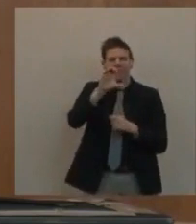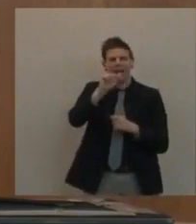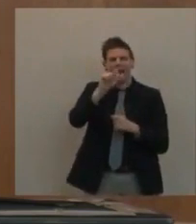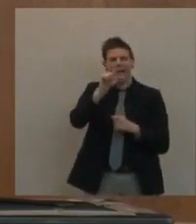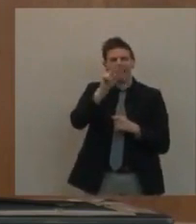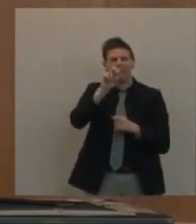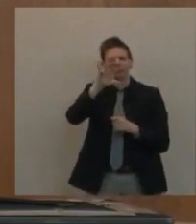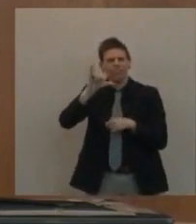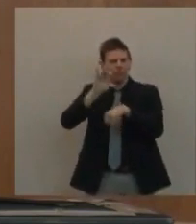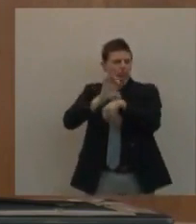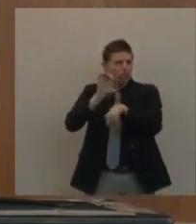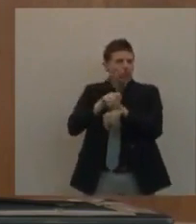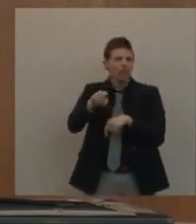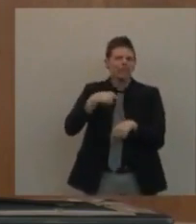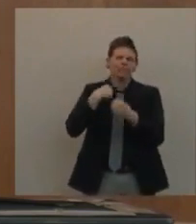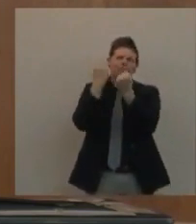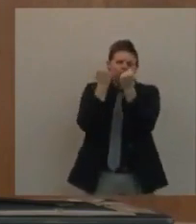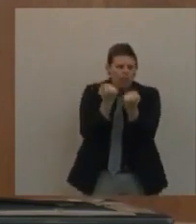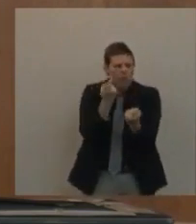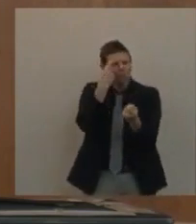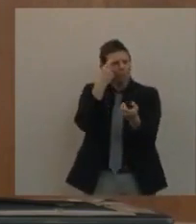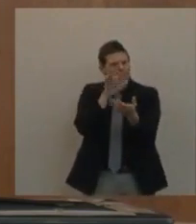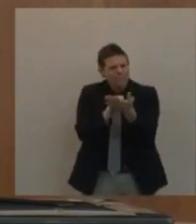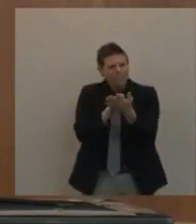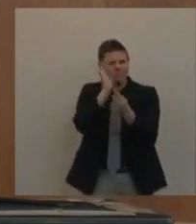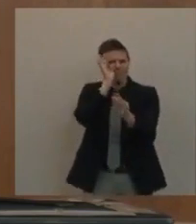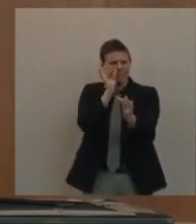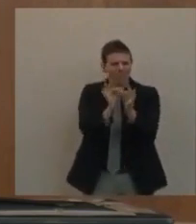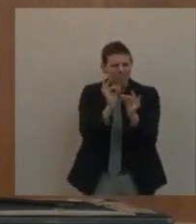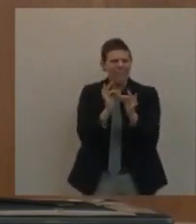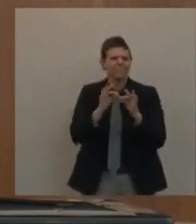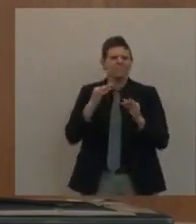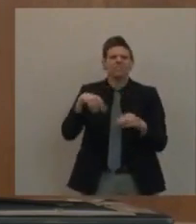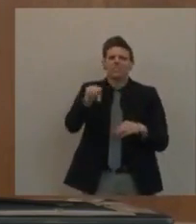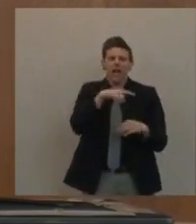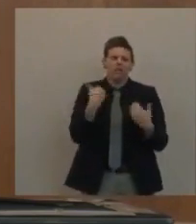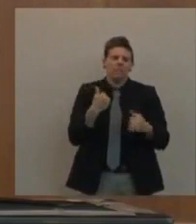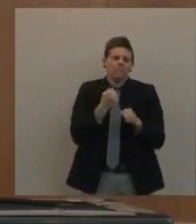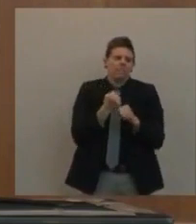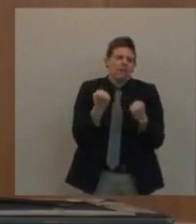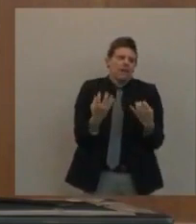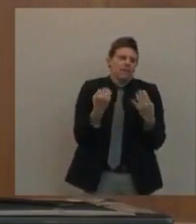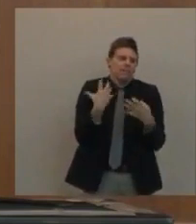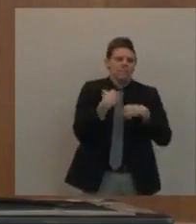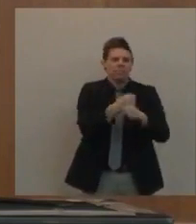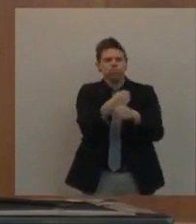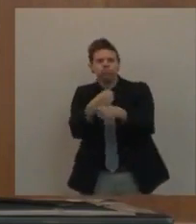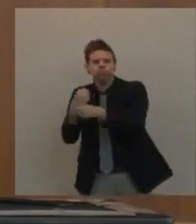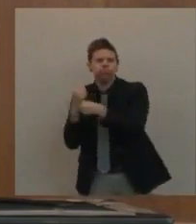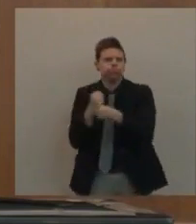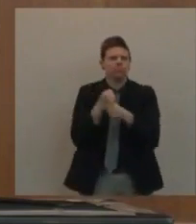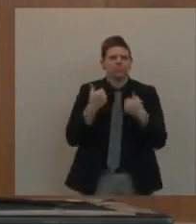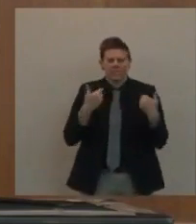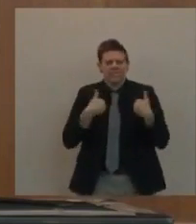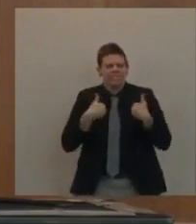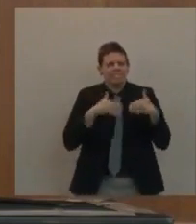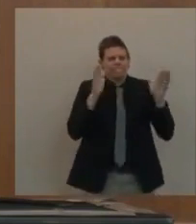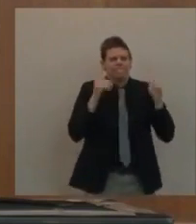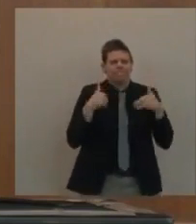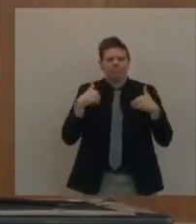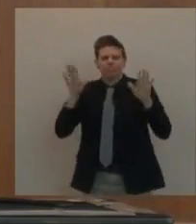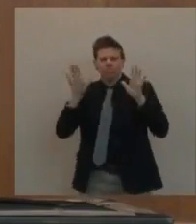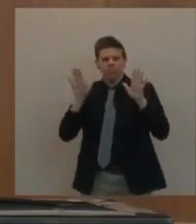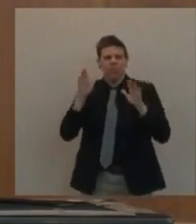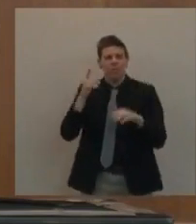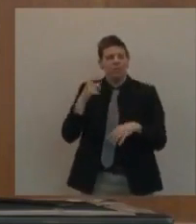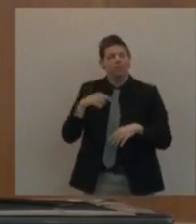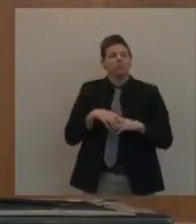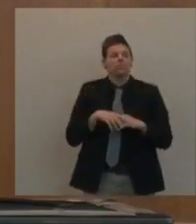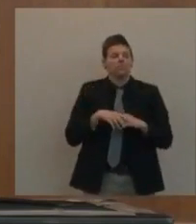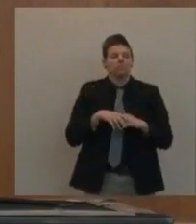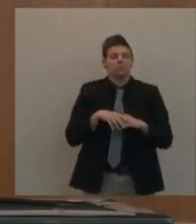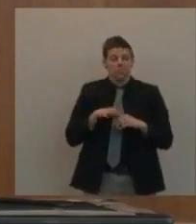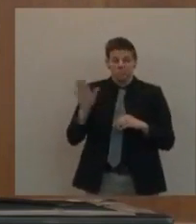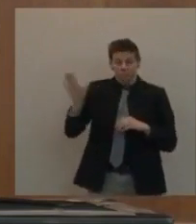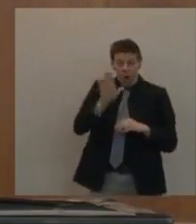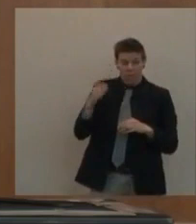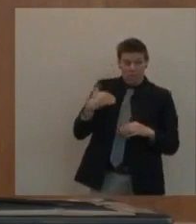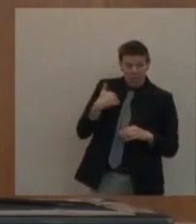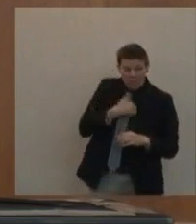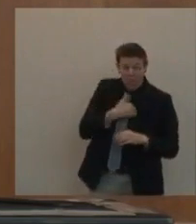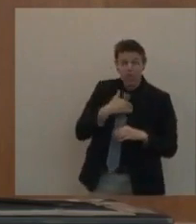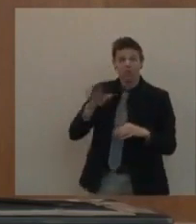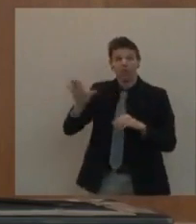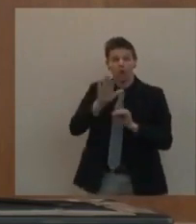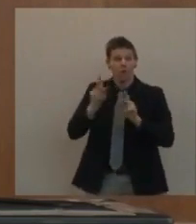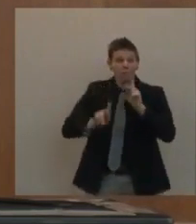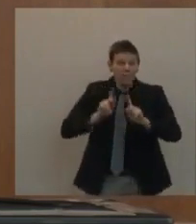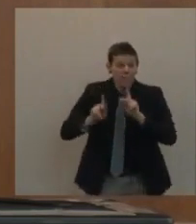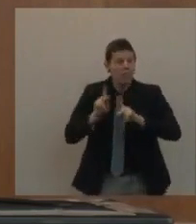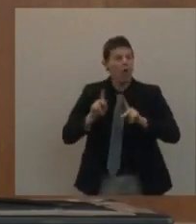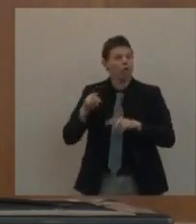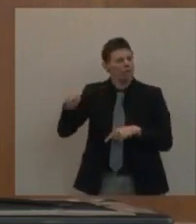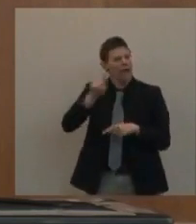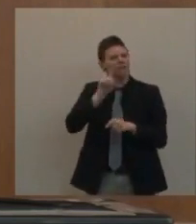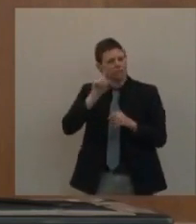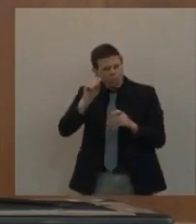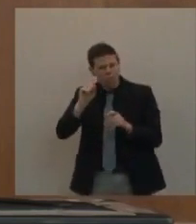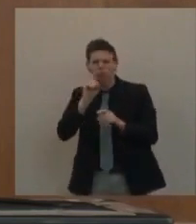. I WANT TO GIVE A SPECIFIC SHADOWED TO CALVARY WHO -- SHOUT OUT TO CALVARY WHO HAVE A FOLLOWING AND THEY ARE REALLY MAKING ANY NUMBE OF SACRIFICES